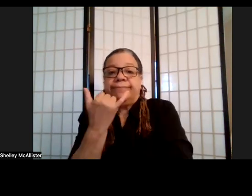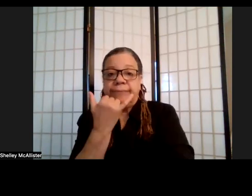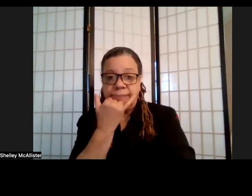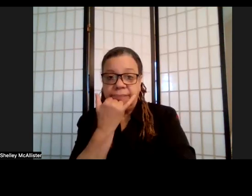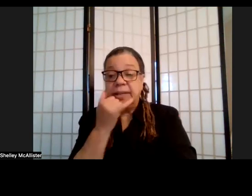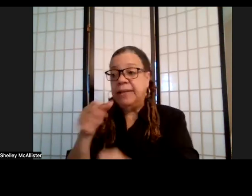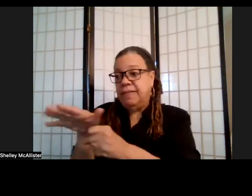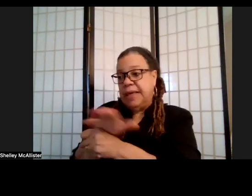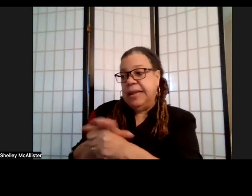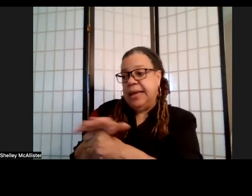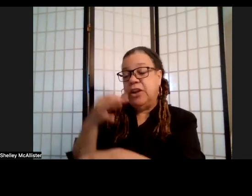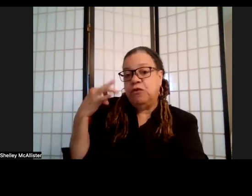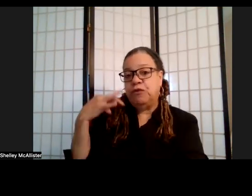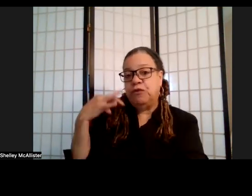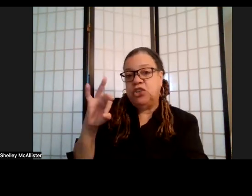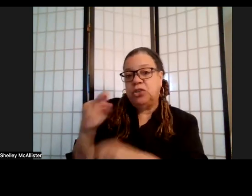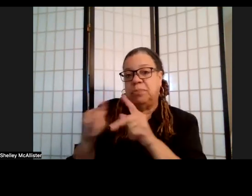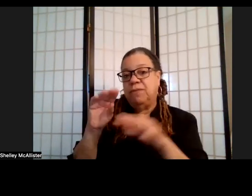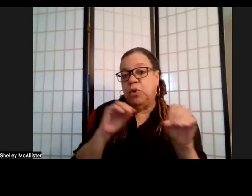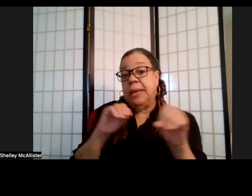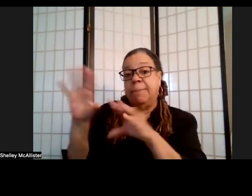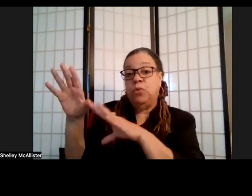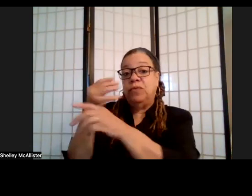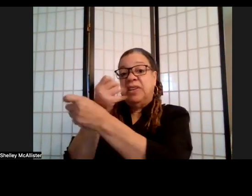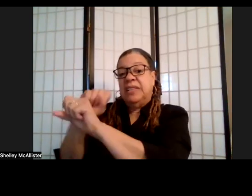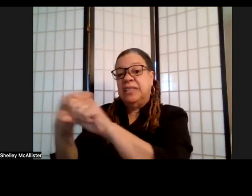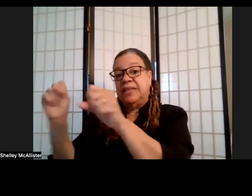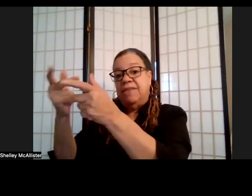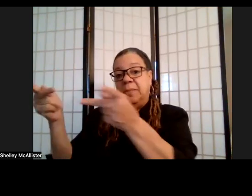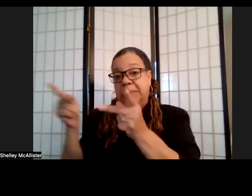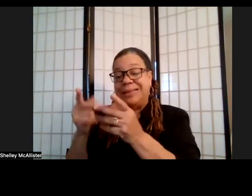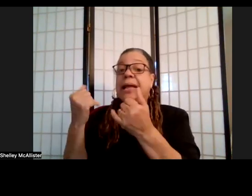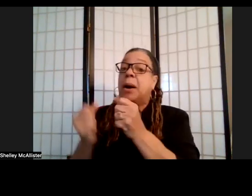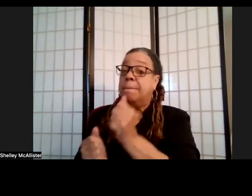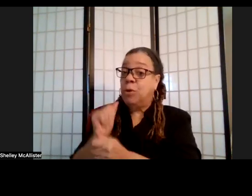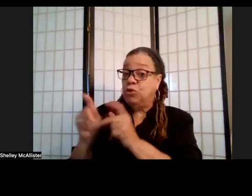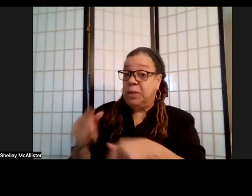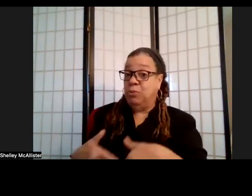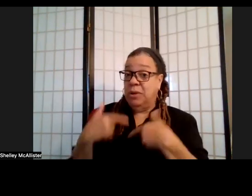the French Embassy before it moved out to a more secure location. Now, the majority of the people living in France Colony are the